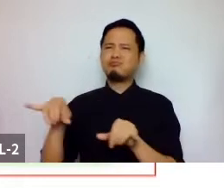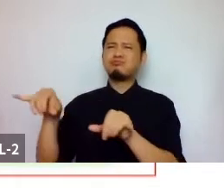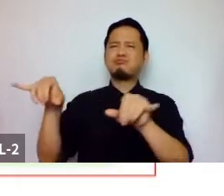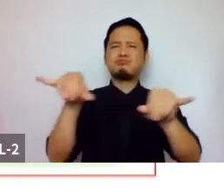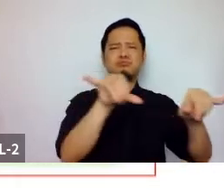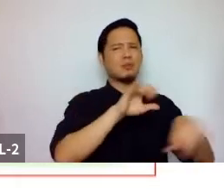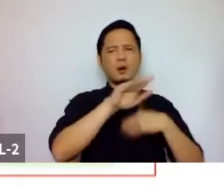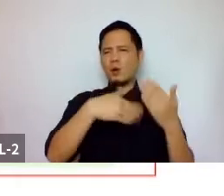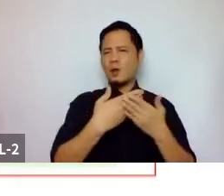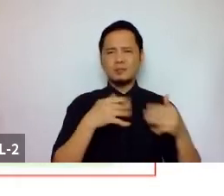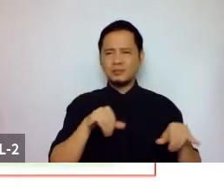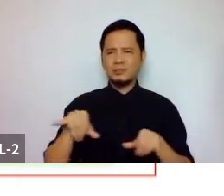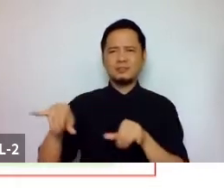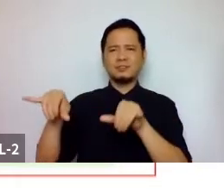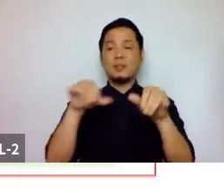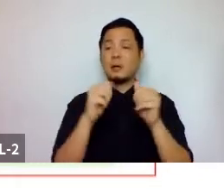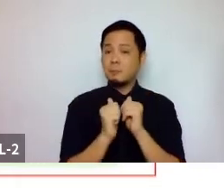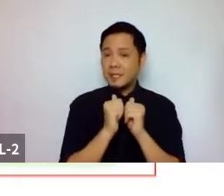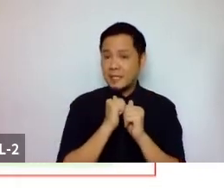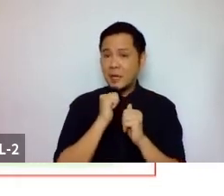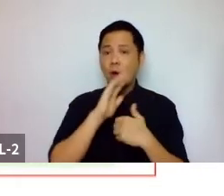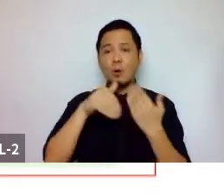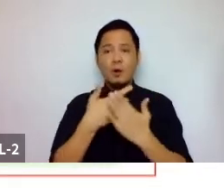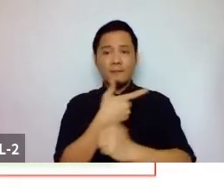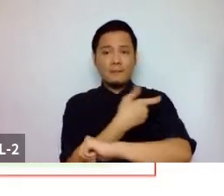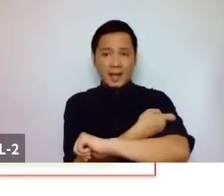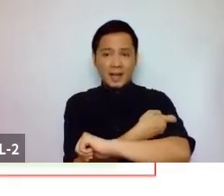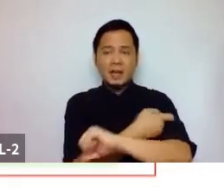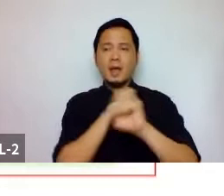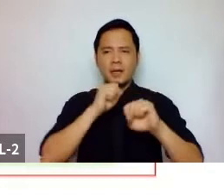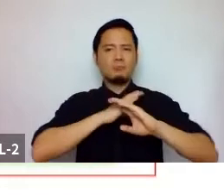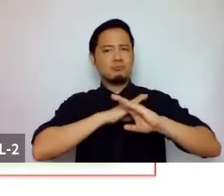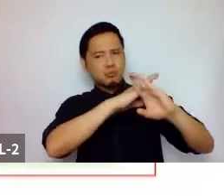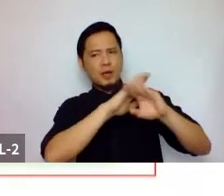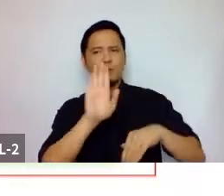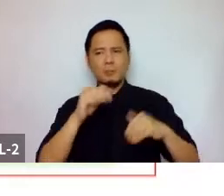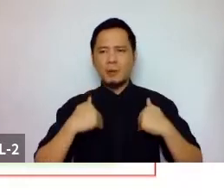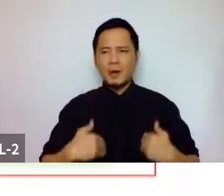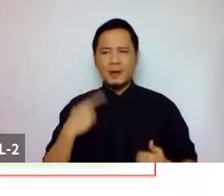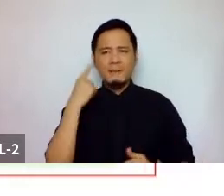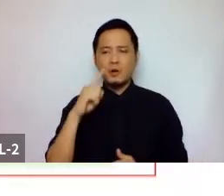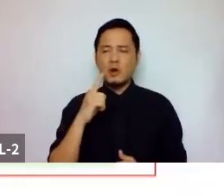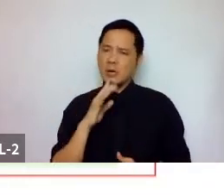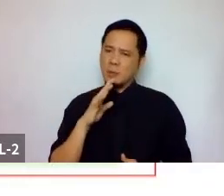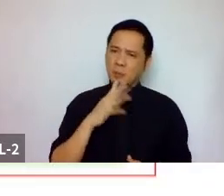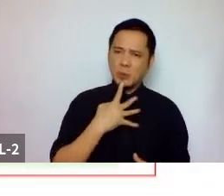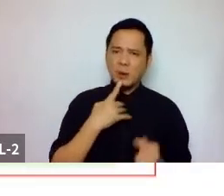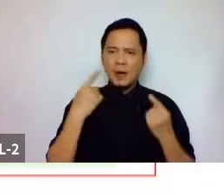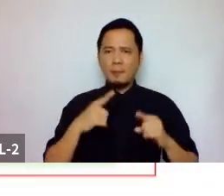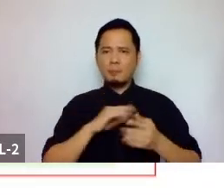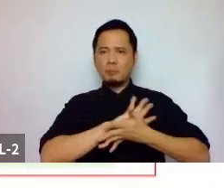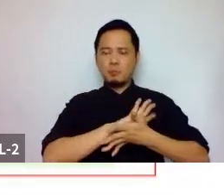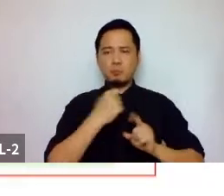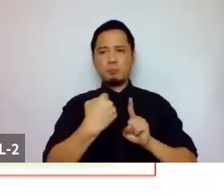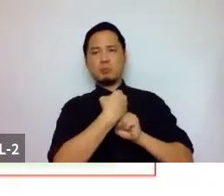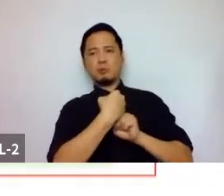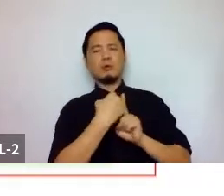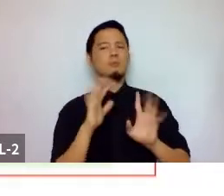This means almost all of them can protect you from a severe form of COVID and that is important.